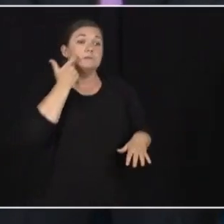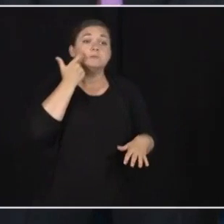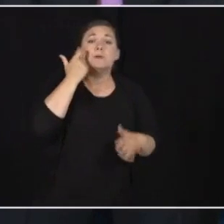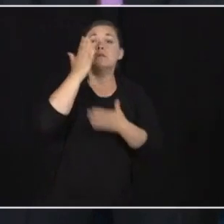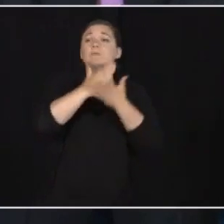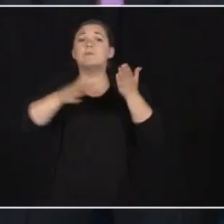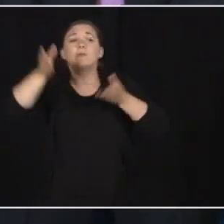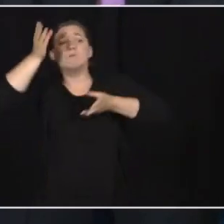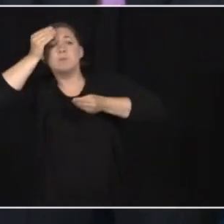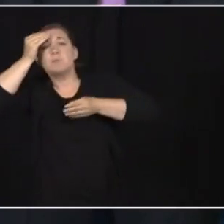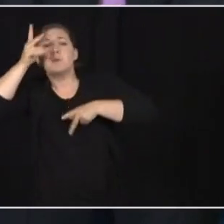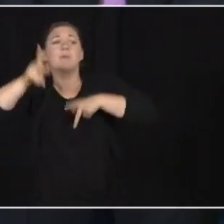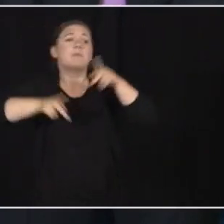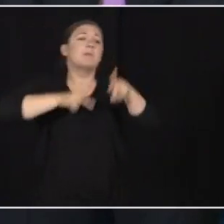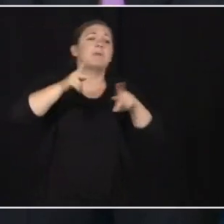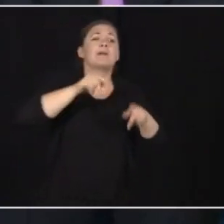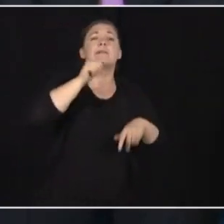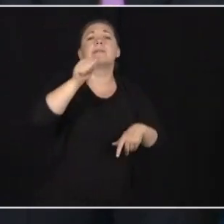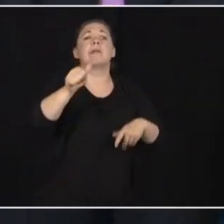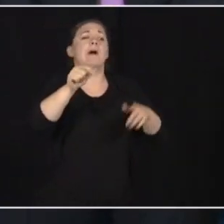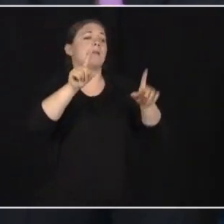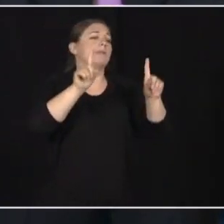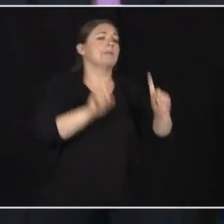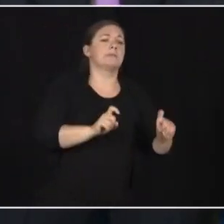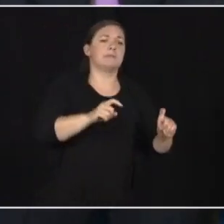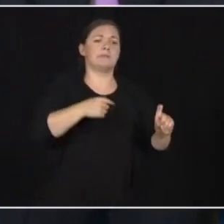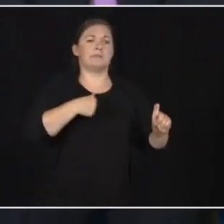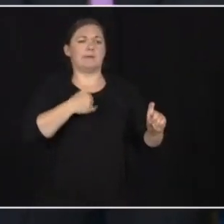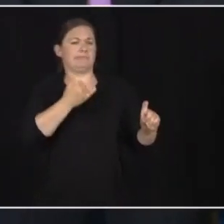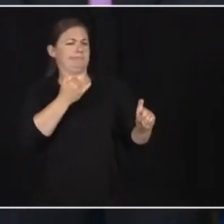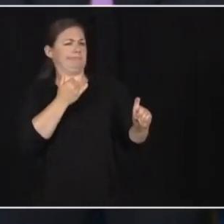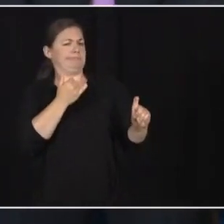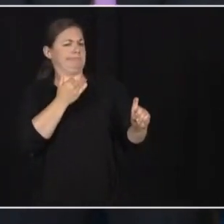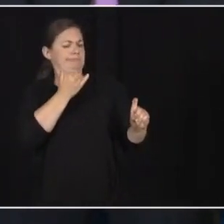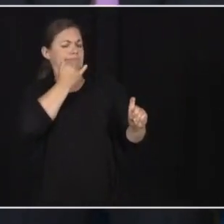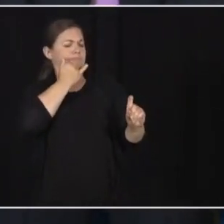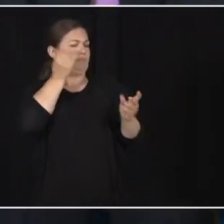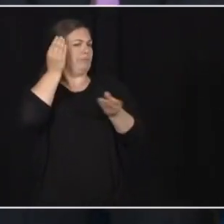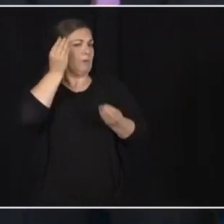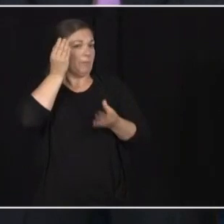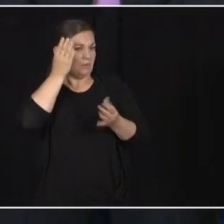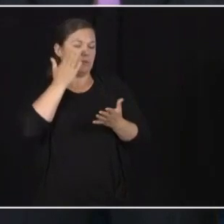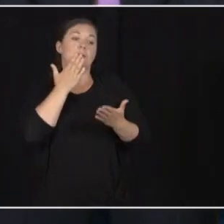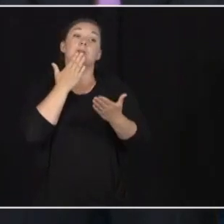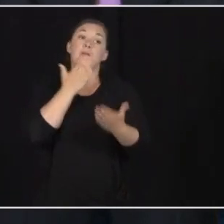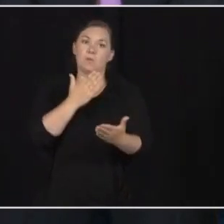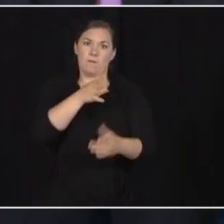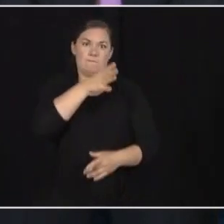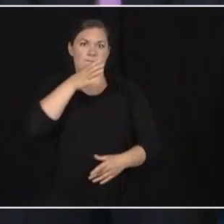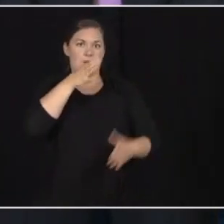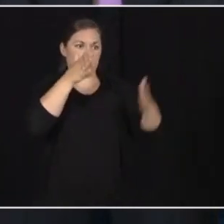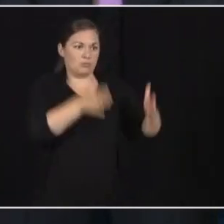information that came out the other day about people not getting tested and everything. I apologize for misinformation but I want to thank the farmer.